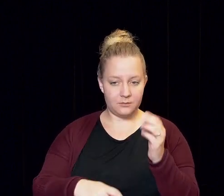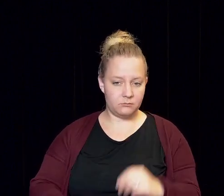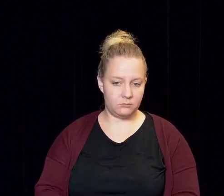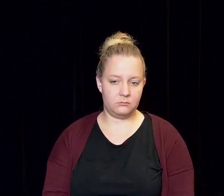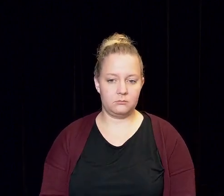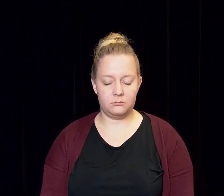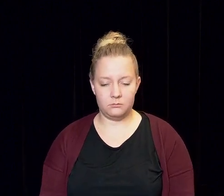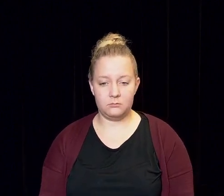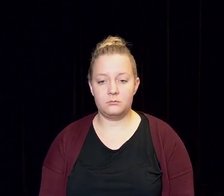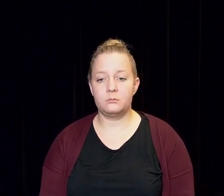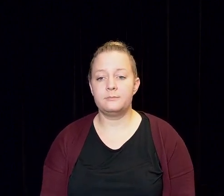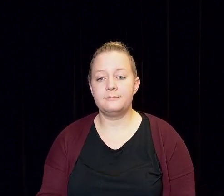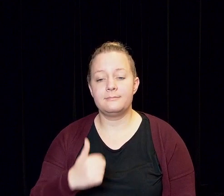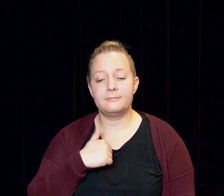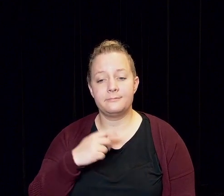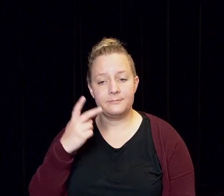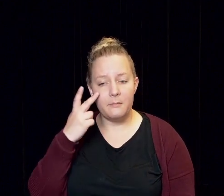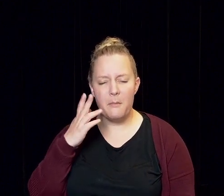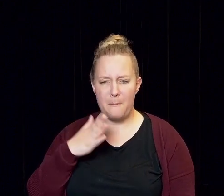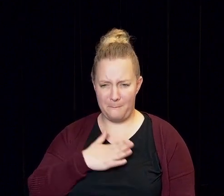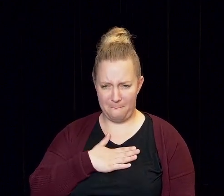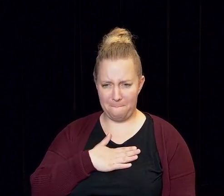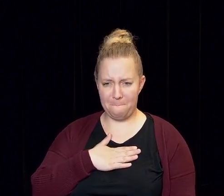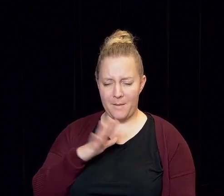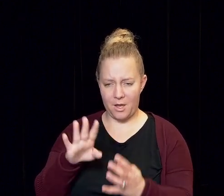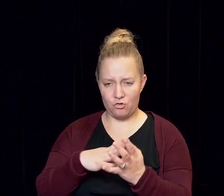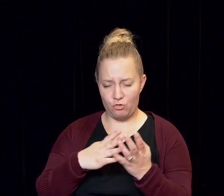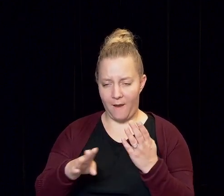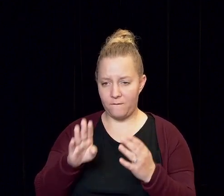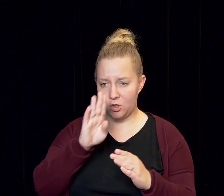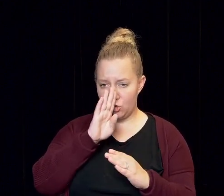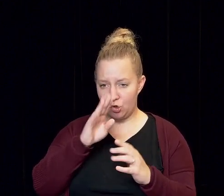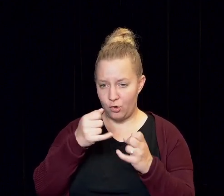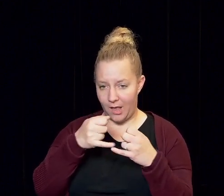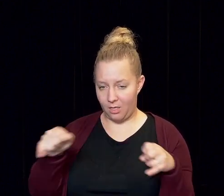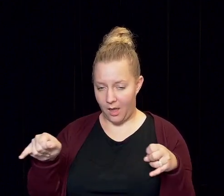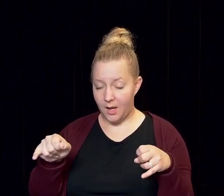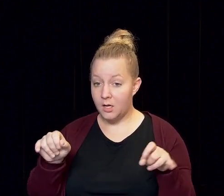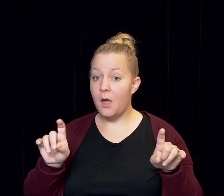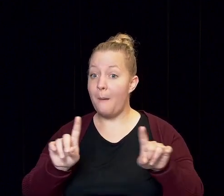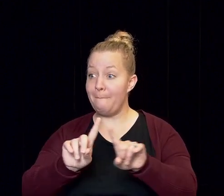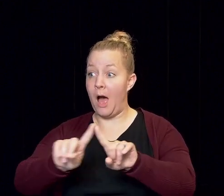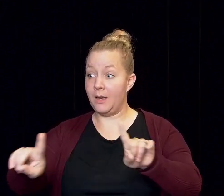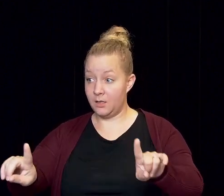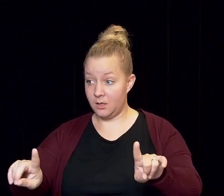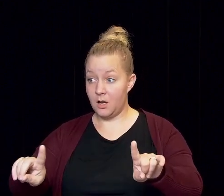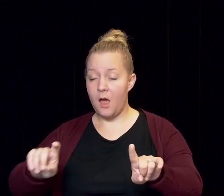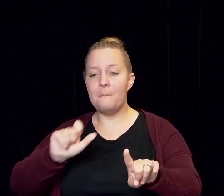And, I see that my graph is in a straight line. However, I'm not actually going to connect them.